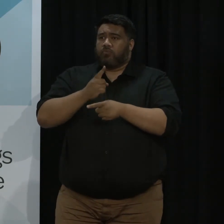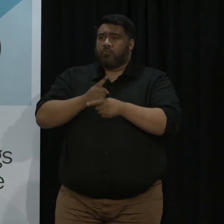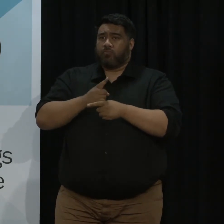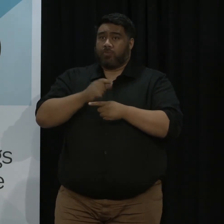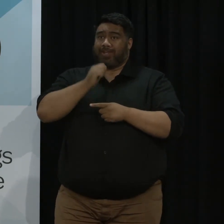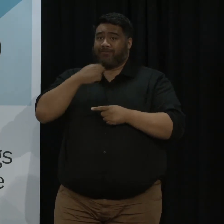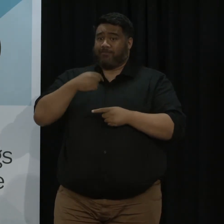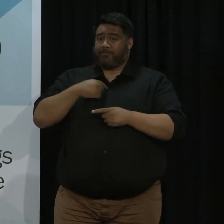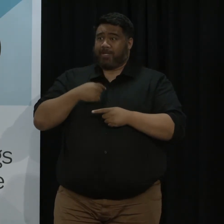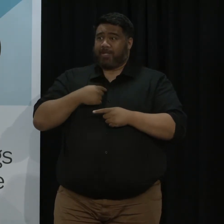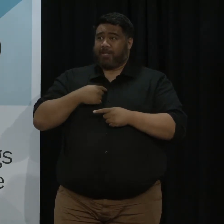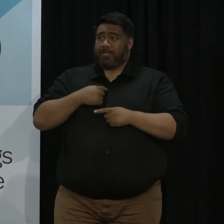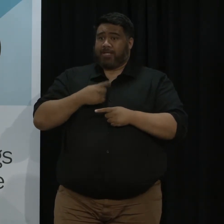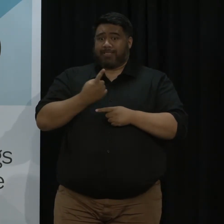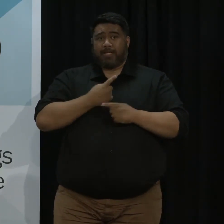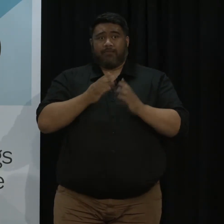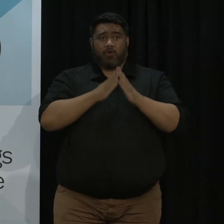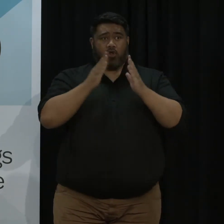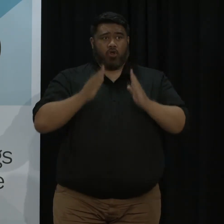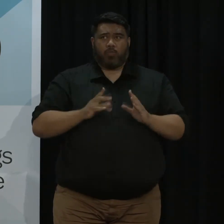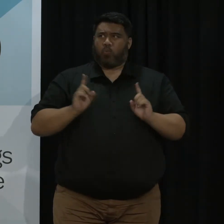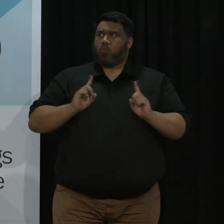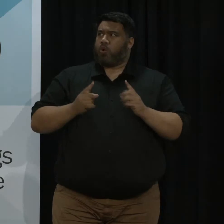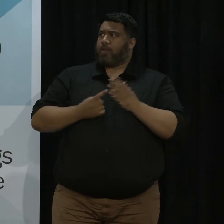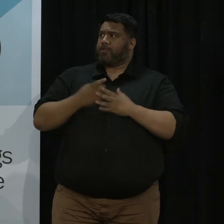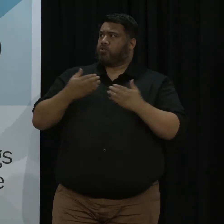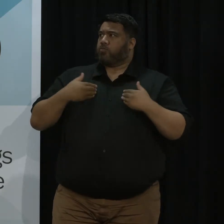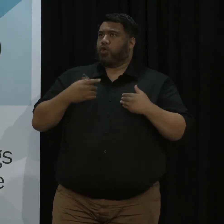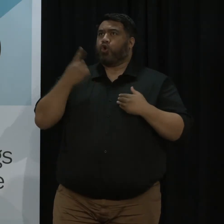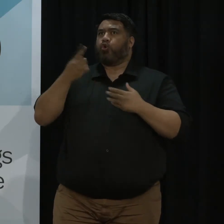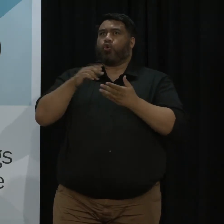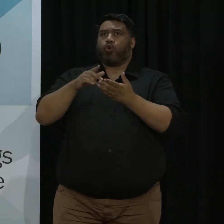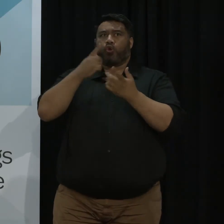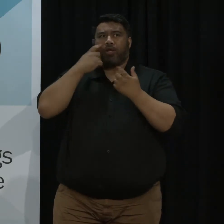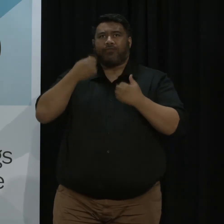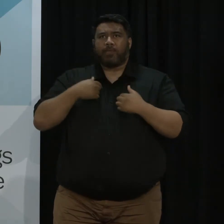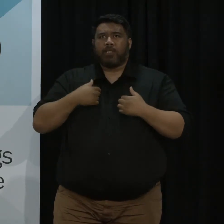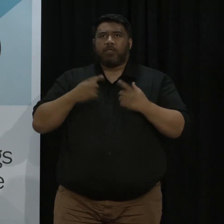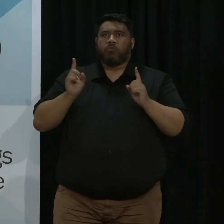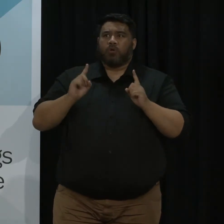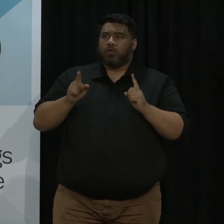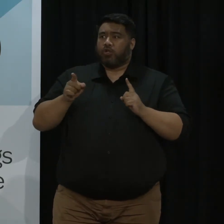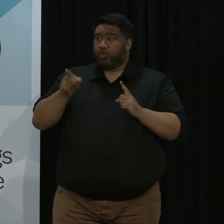from people moving around. The second is what can people expect when they are being